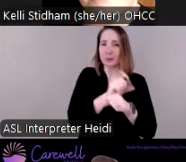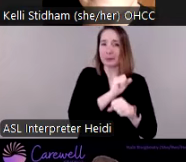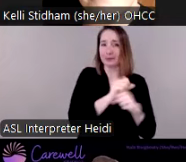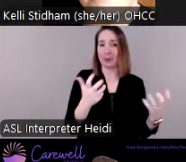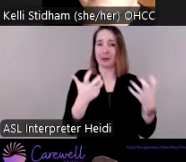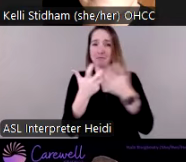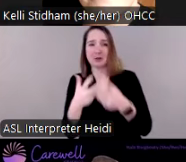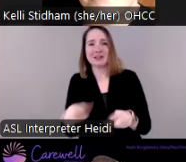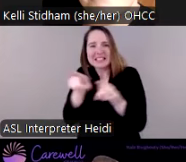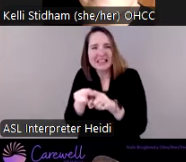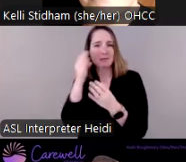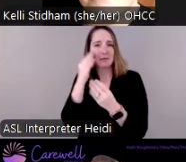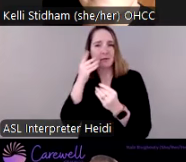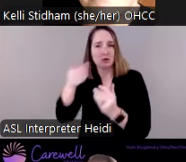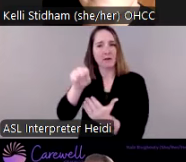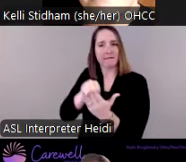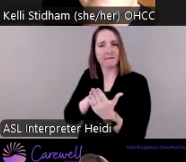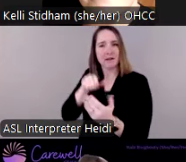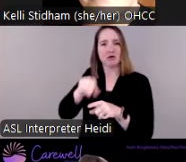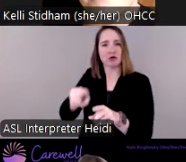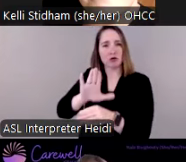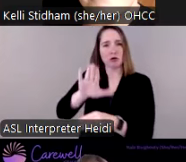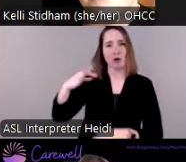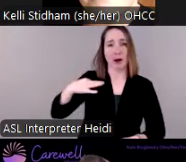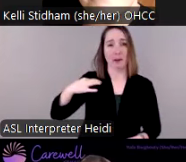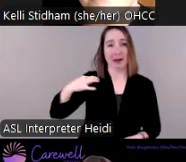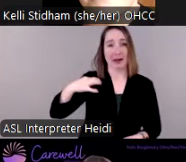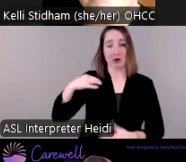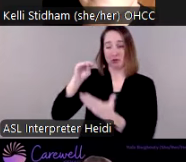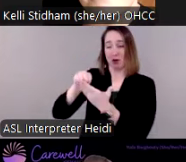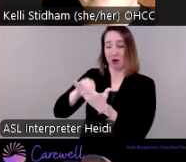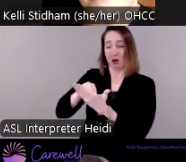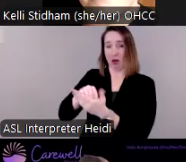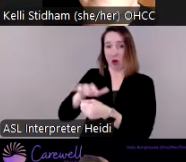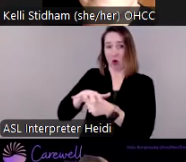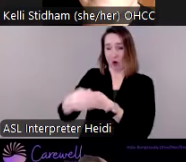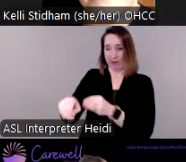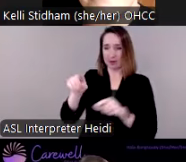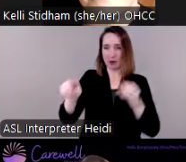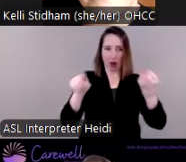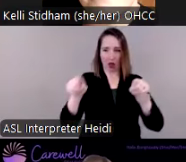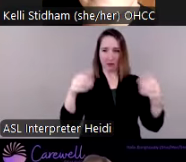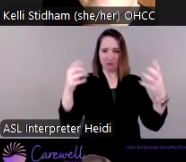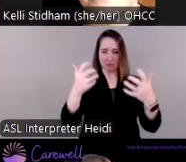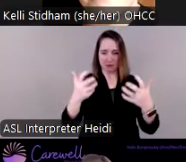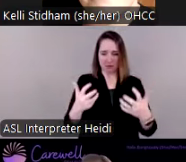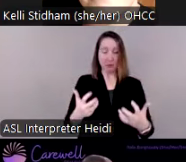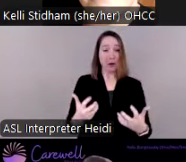information that you filled out in your application with your local office. They